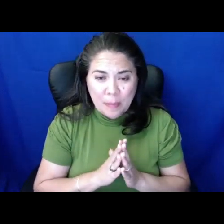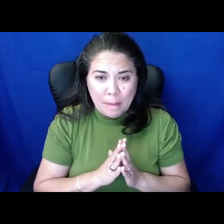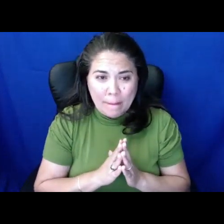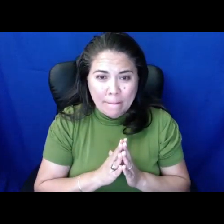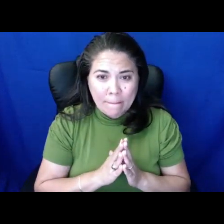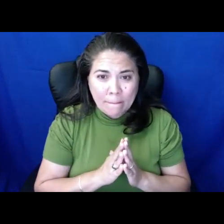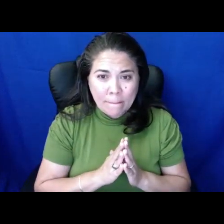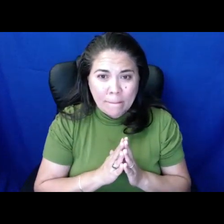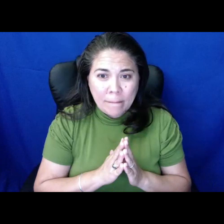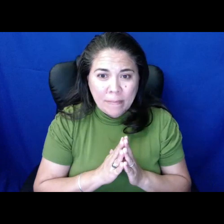Viktoria Valenzuela: Janet Jackson.